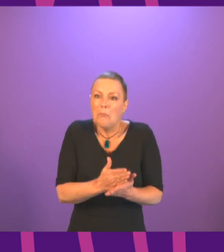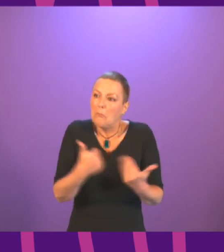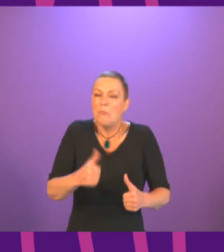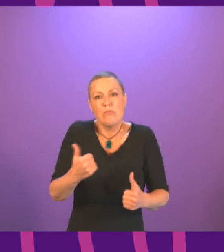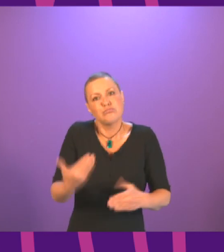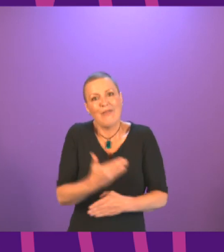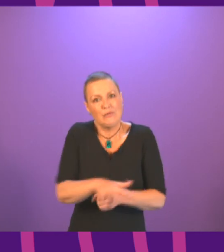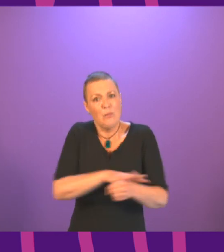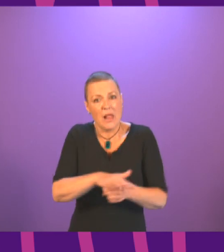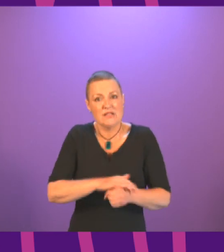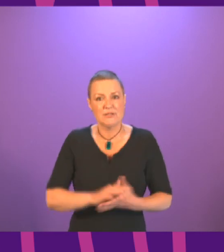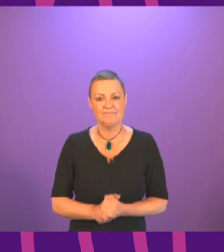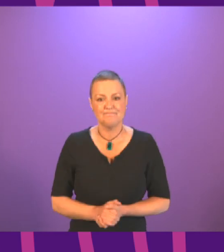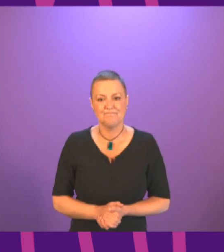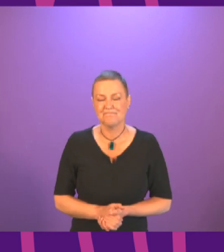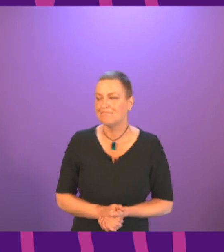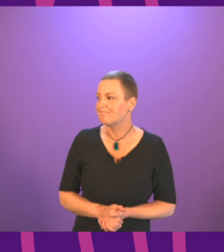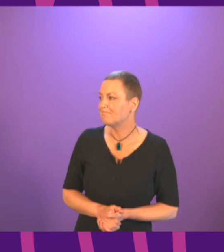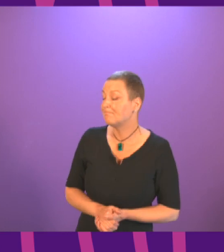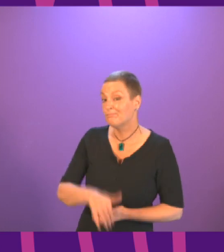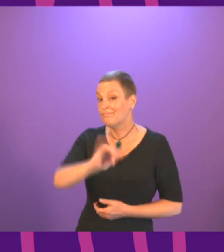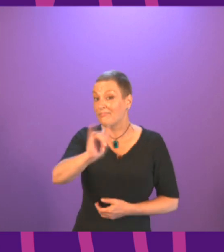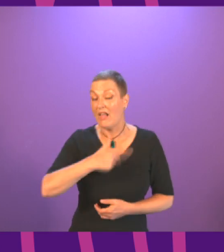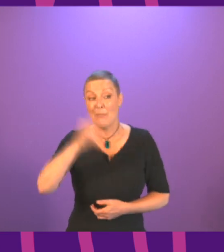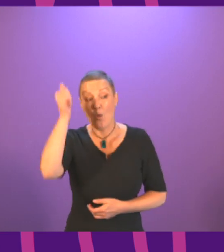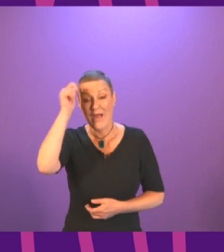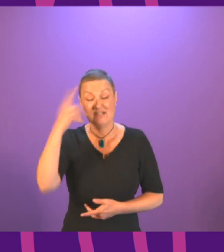The First Minister (Nicola Sturgeon): I am aware of that. It has been drawn to my